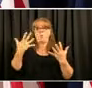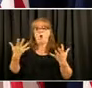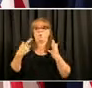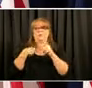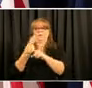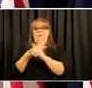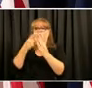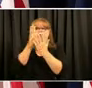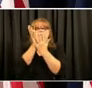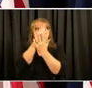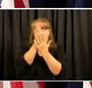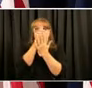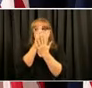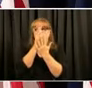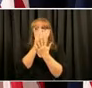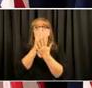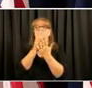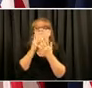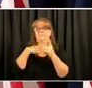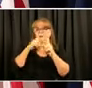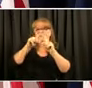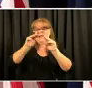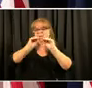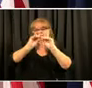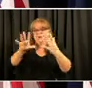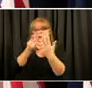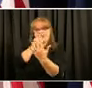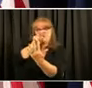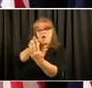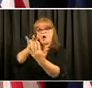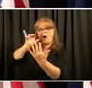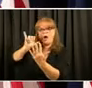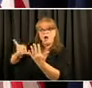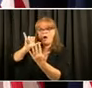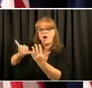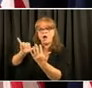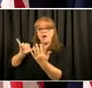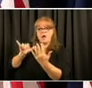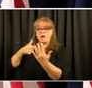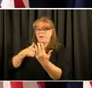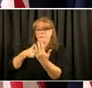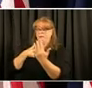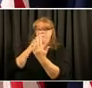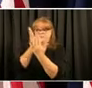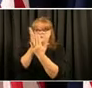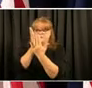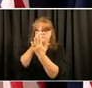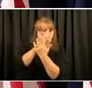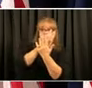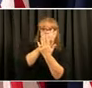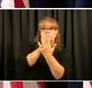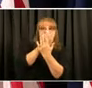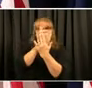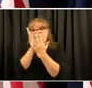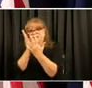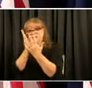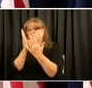it's it's driven by data that will be available to you this virus is not gonna disappear tomorrow